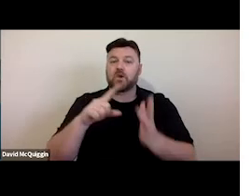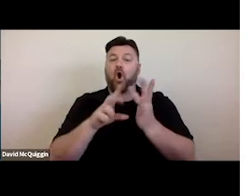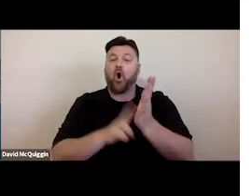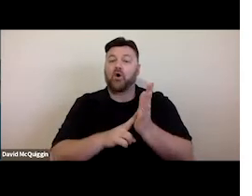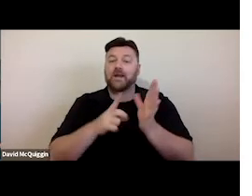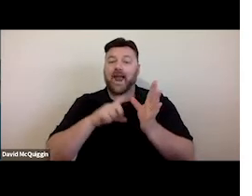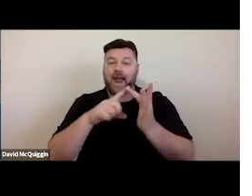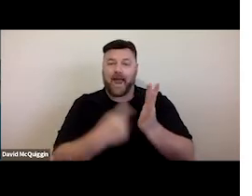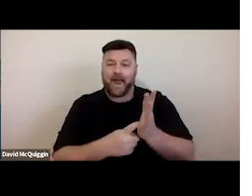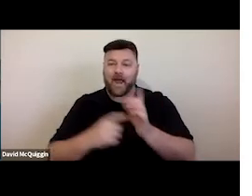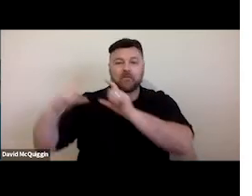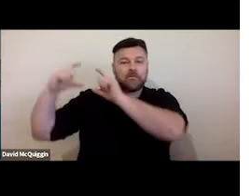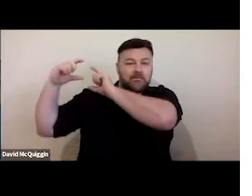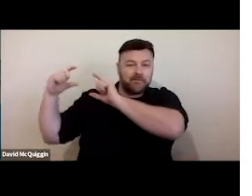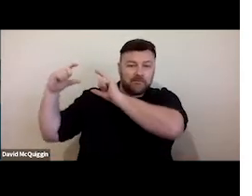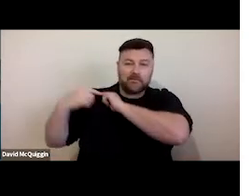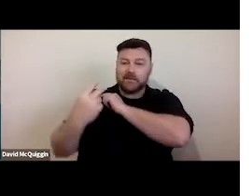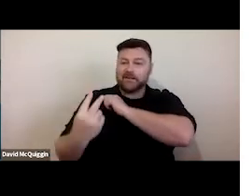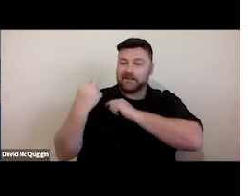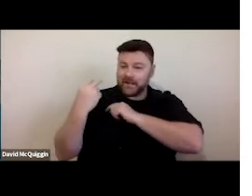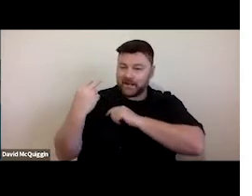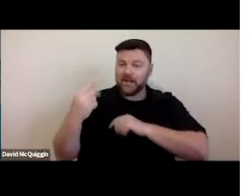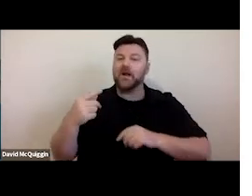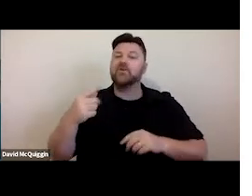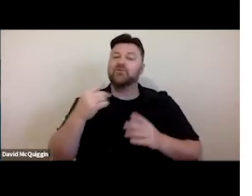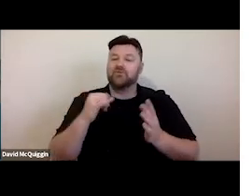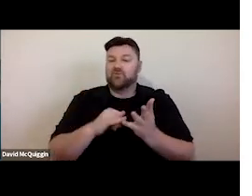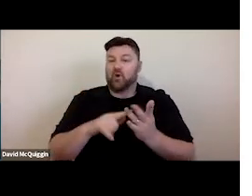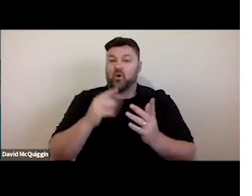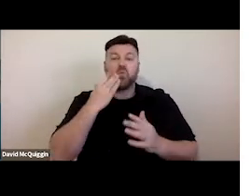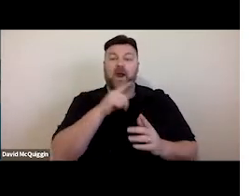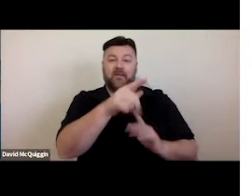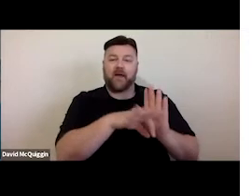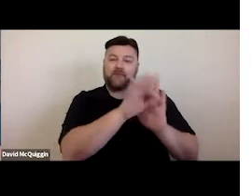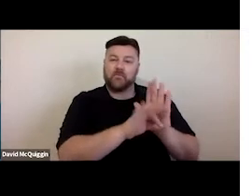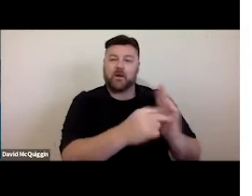a live stream and suitable for people who like watching live feeds of things.